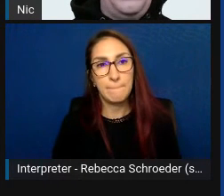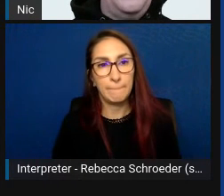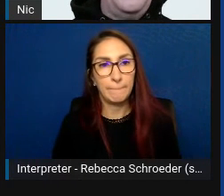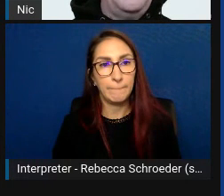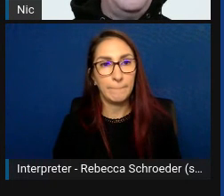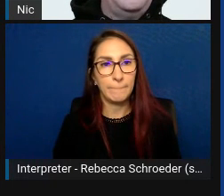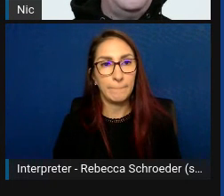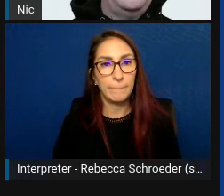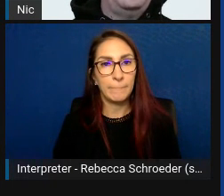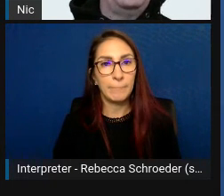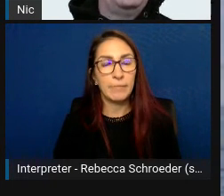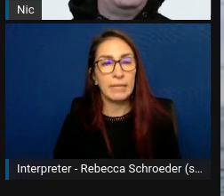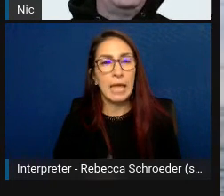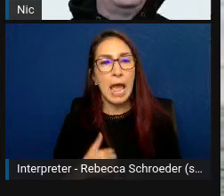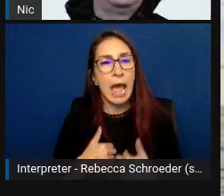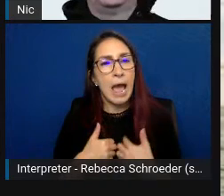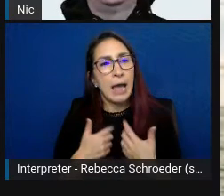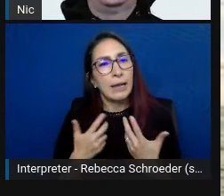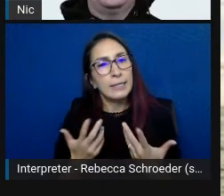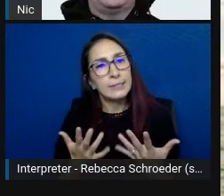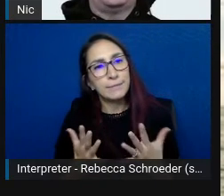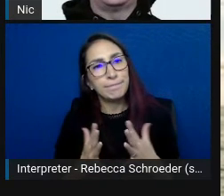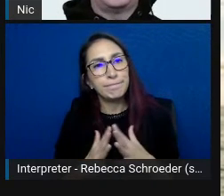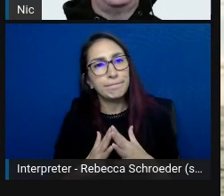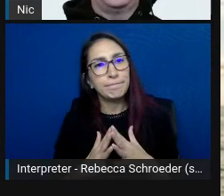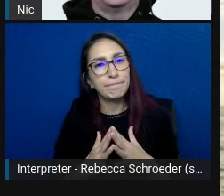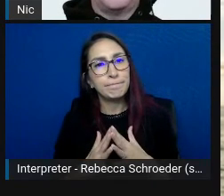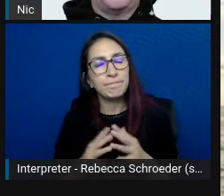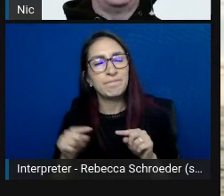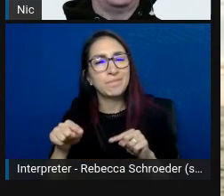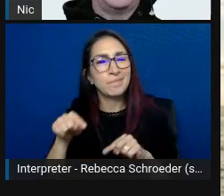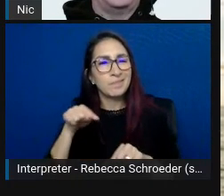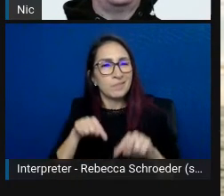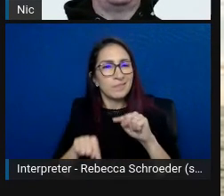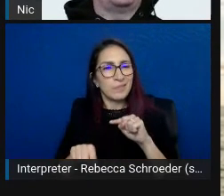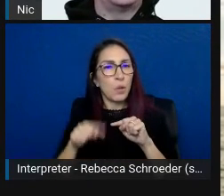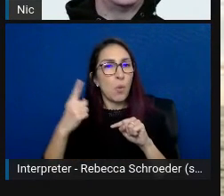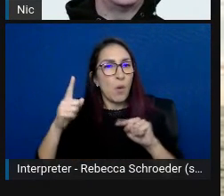I going back one slide because I'm going ahead of myself.